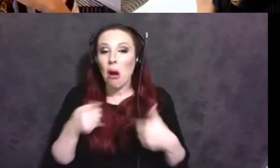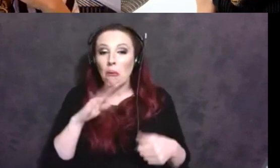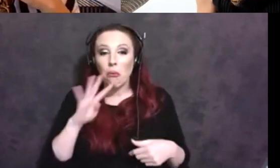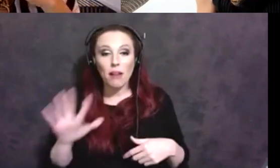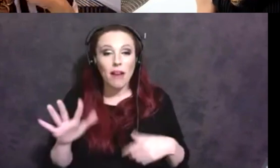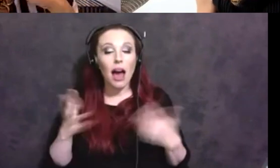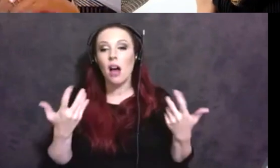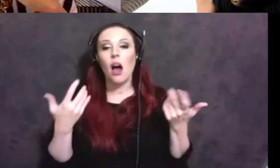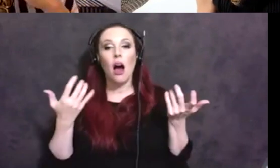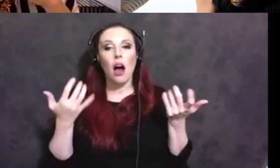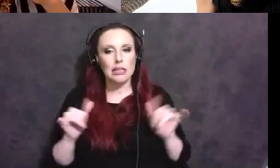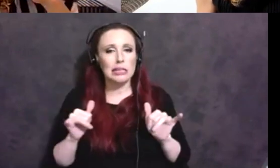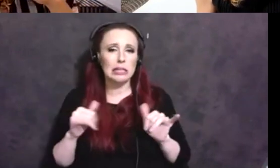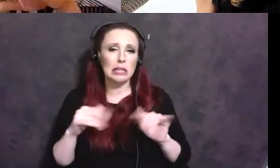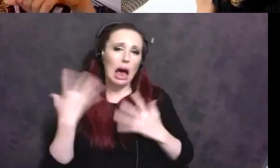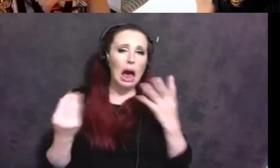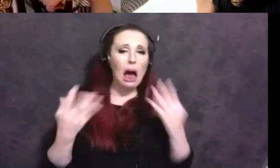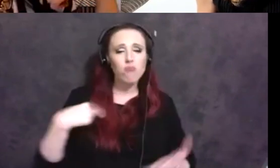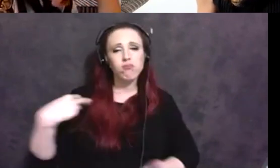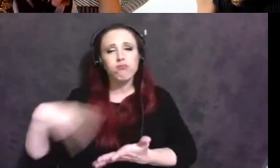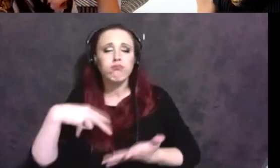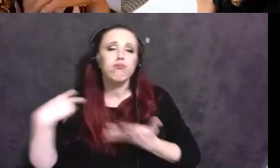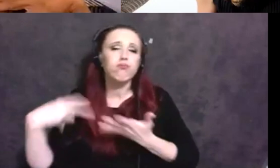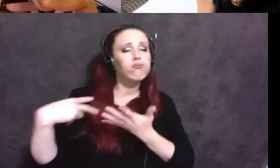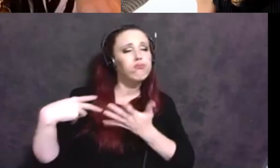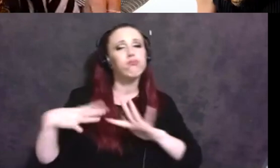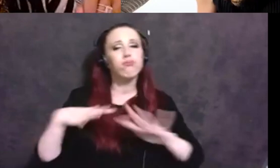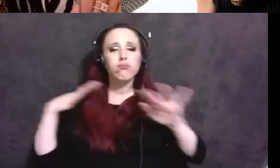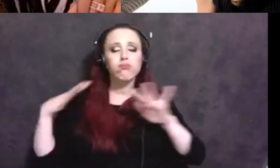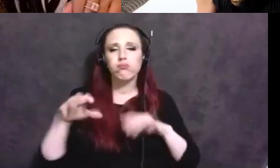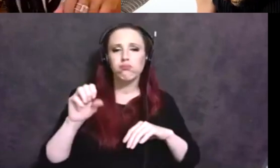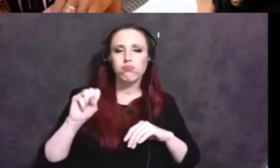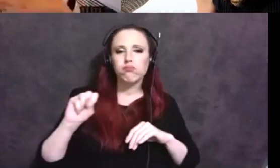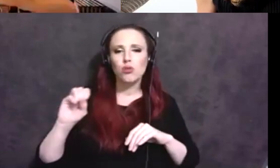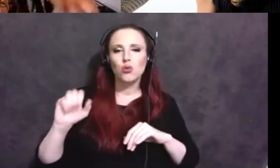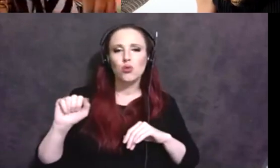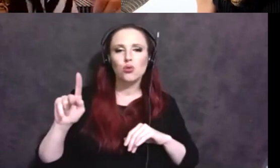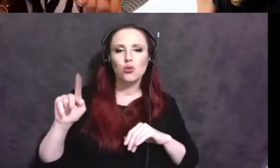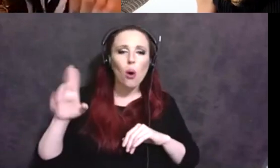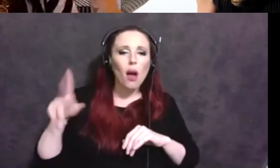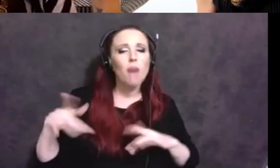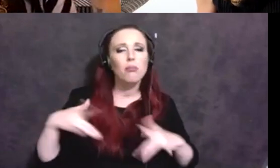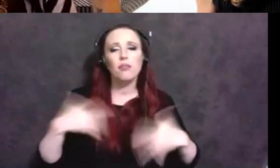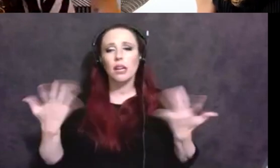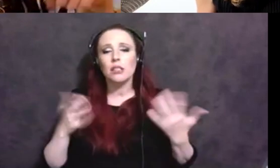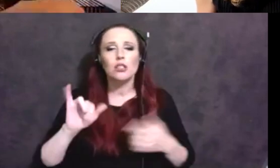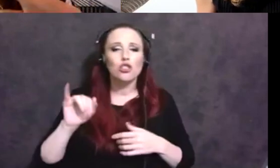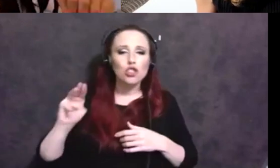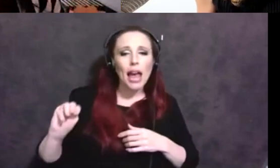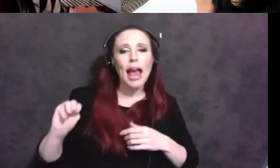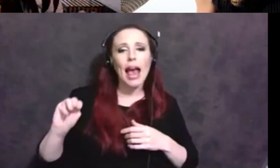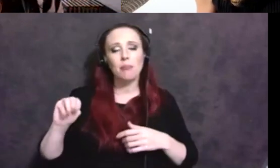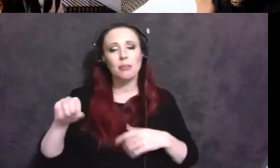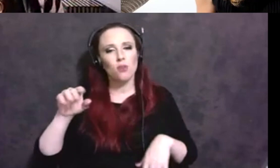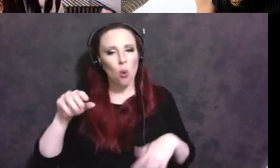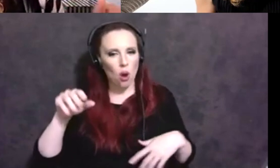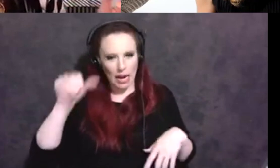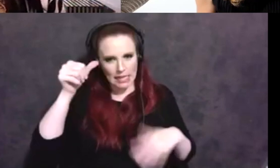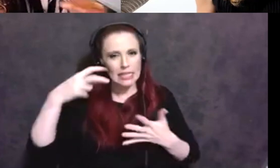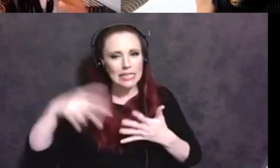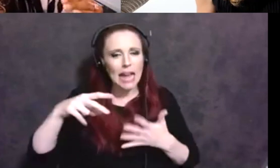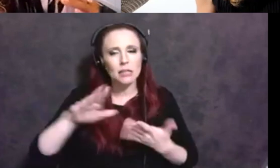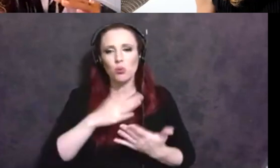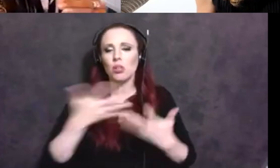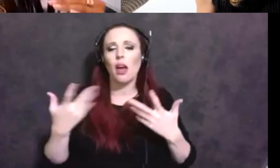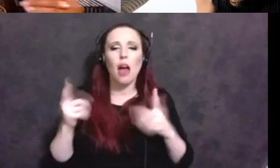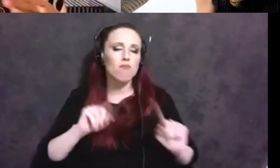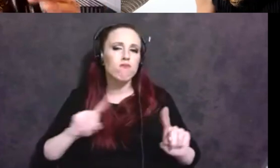I love to dance would be an epic understatement. Pre-COVID even though I am turning 45, I constantly